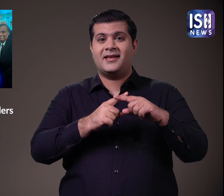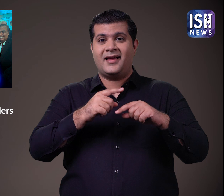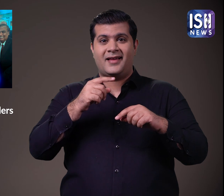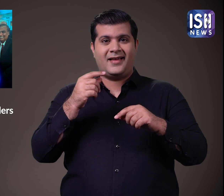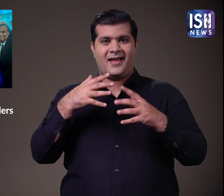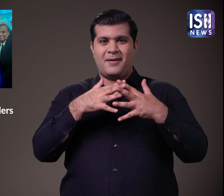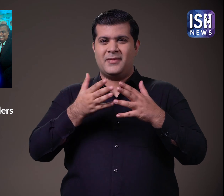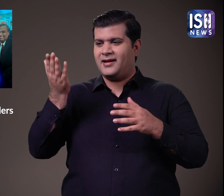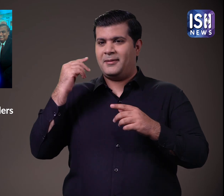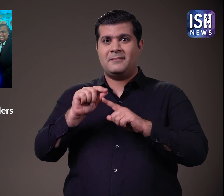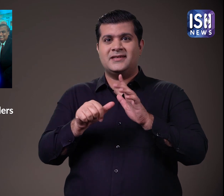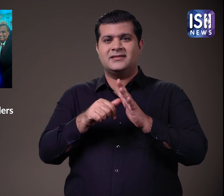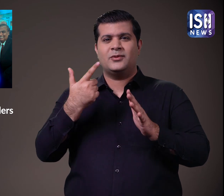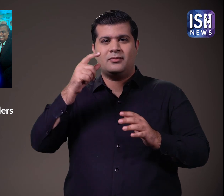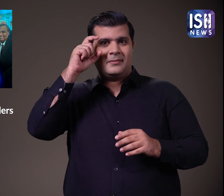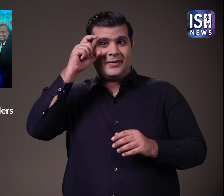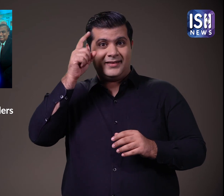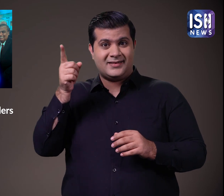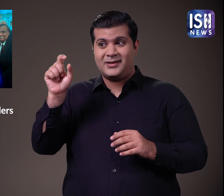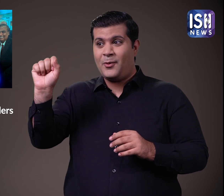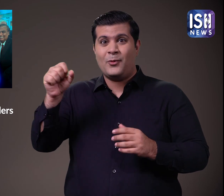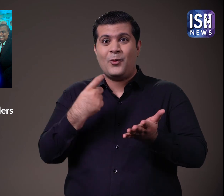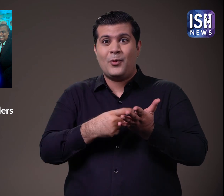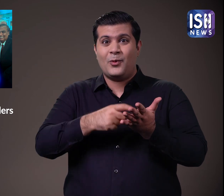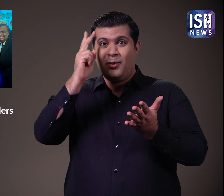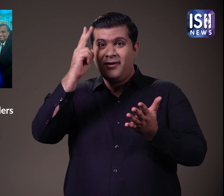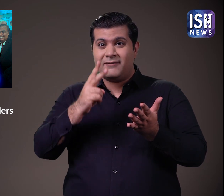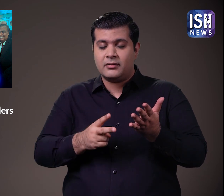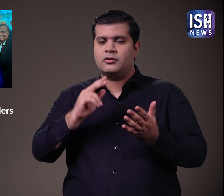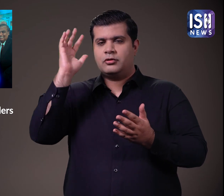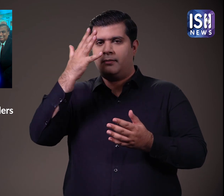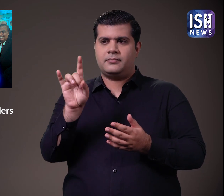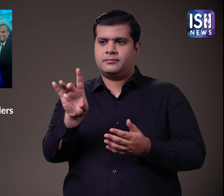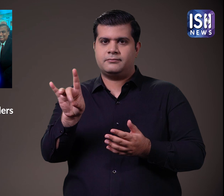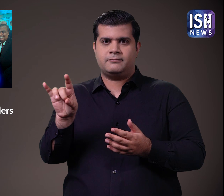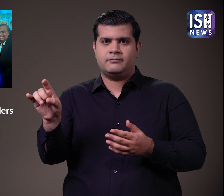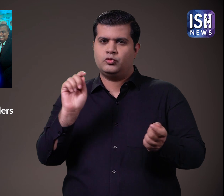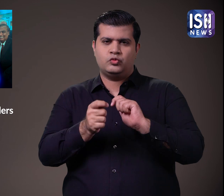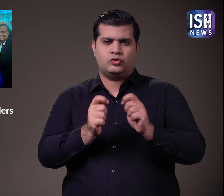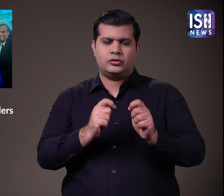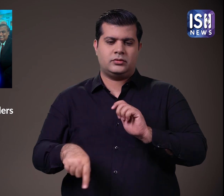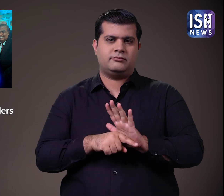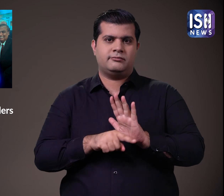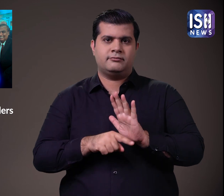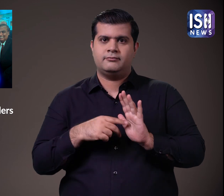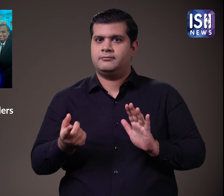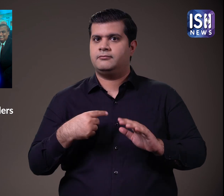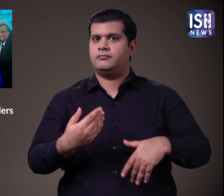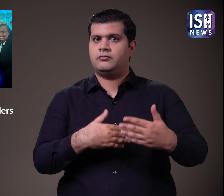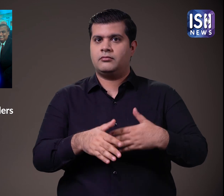He also plans to reverse many of the decisions taken by Biden.